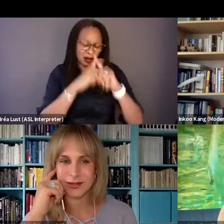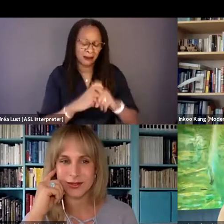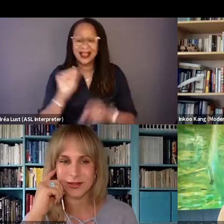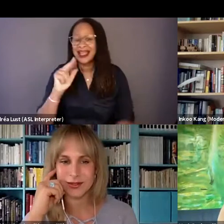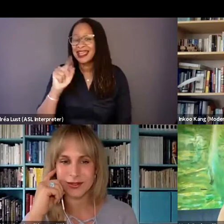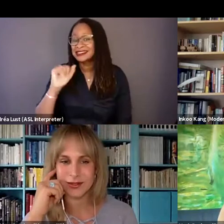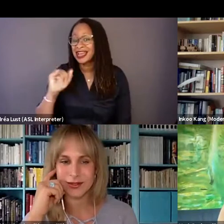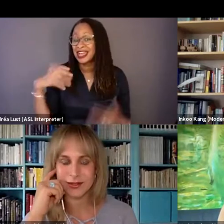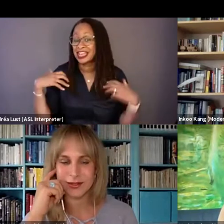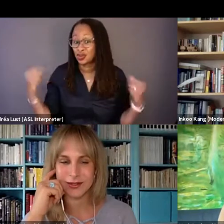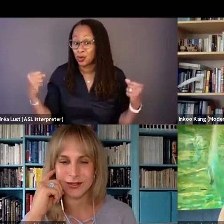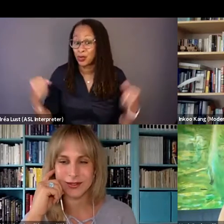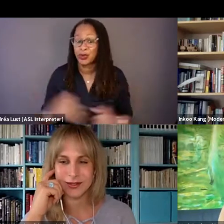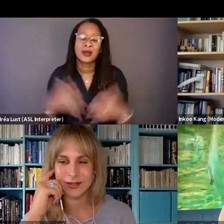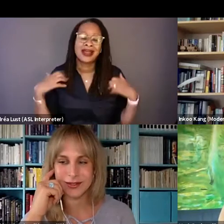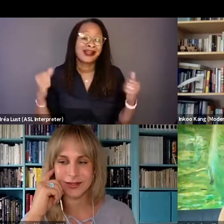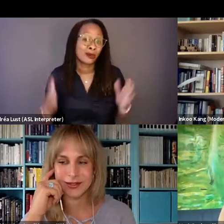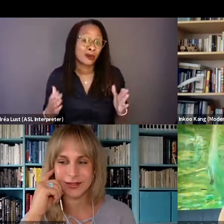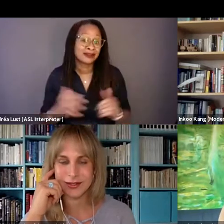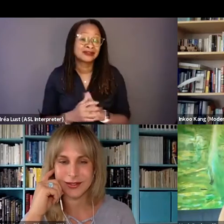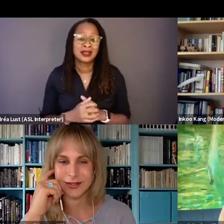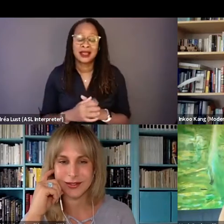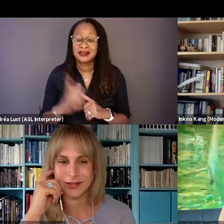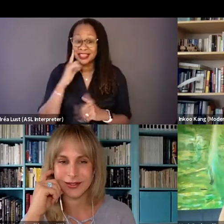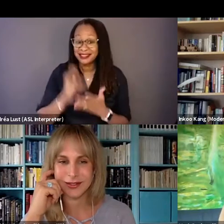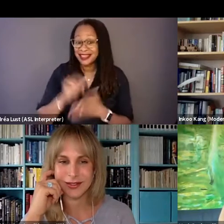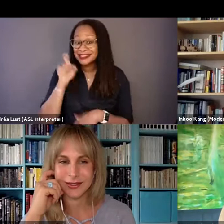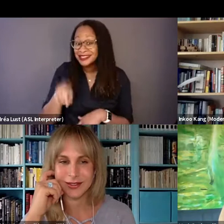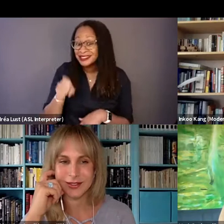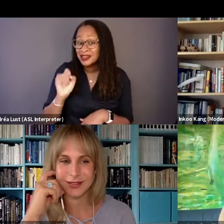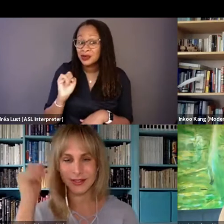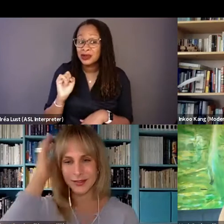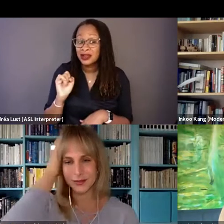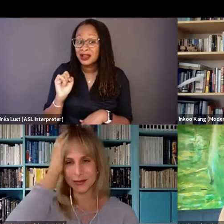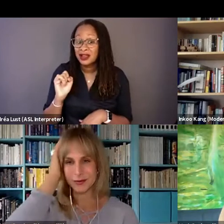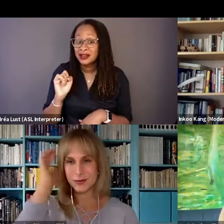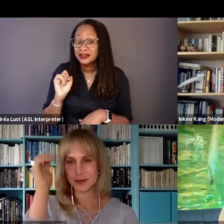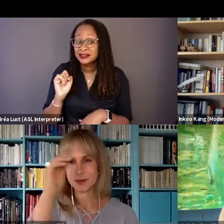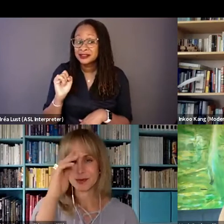and is that, do you think it's necessary in terms of telling trans history?